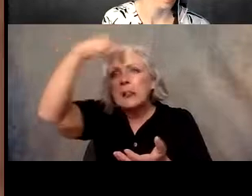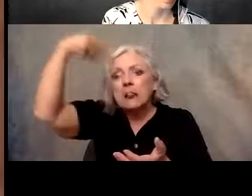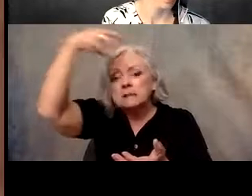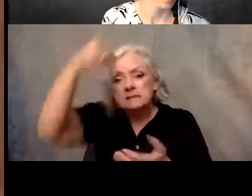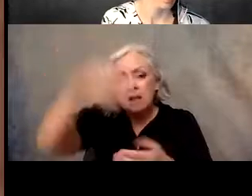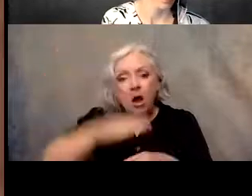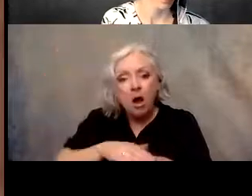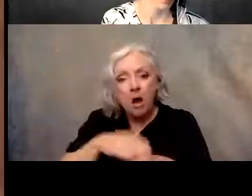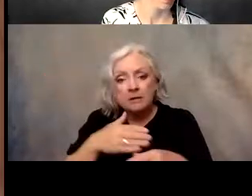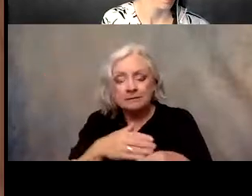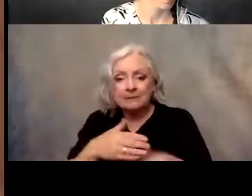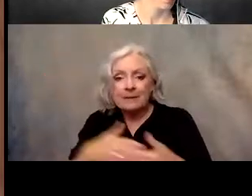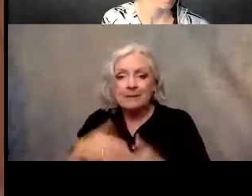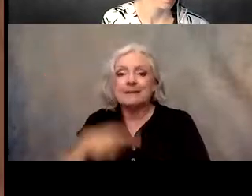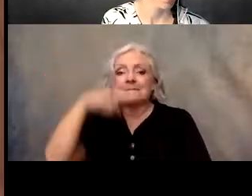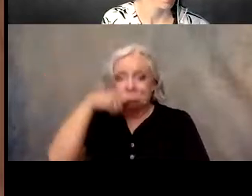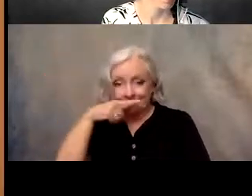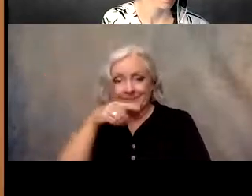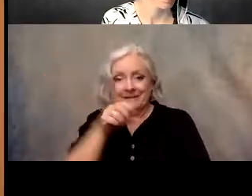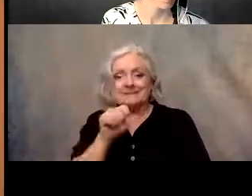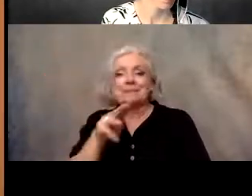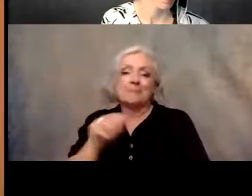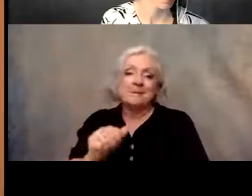[Narrator] Simba's parents, Mufasa and Sarabi smile and lean their heads together.